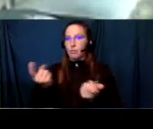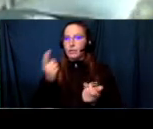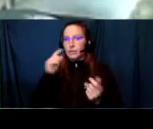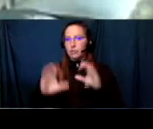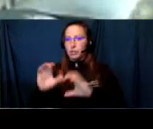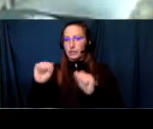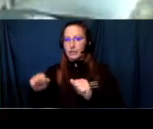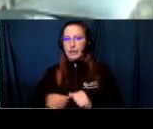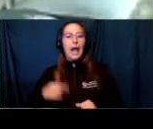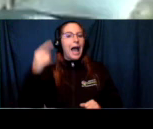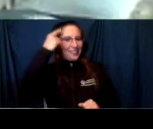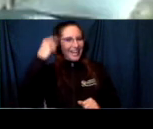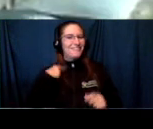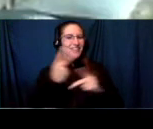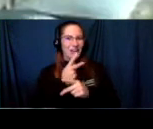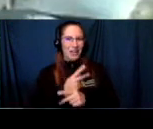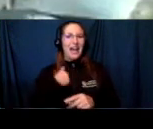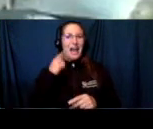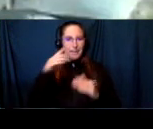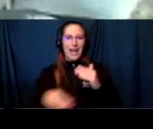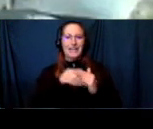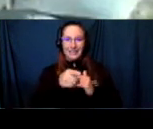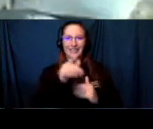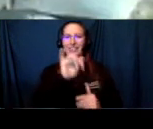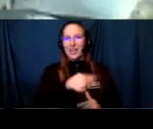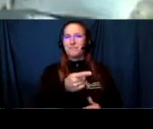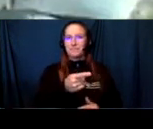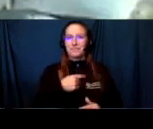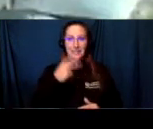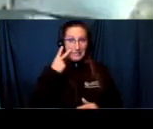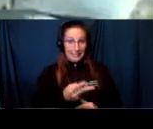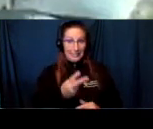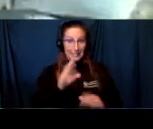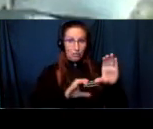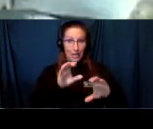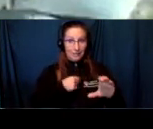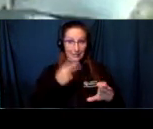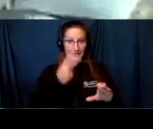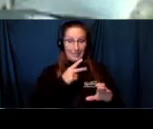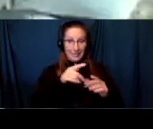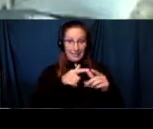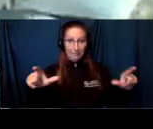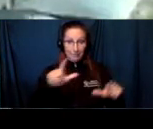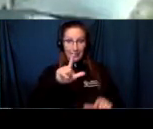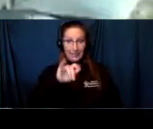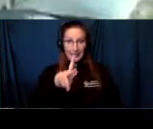Elizabeth: I think I just figured it out. I put it in there. Let me know if you can see it.